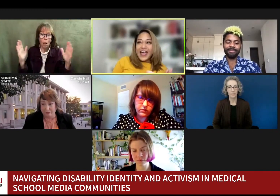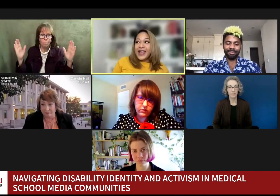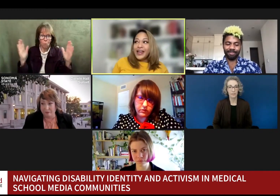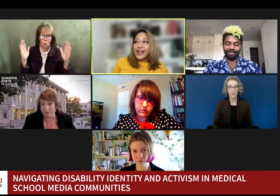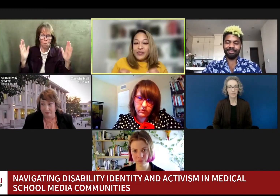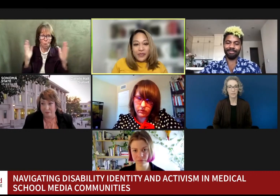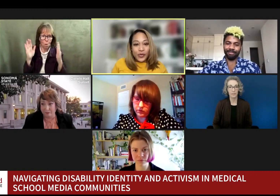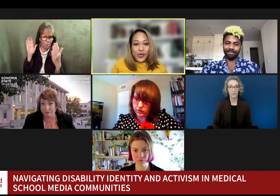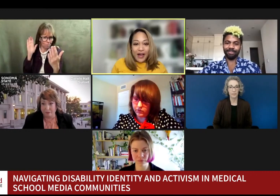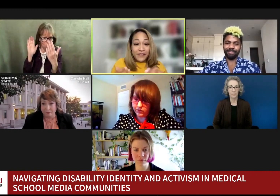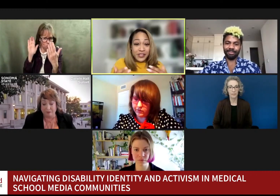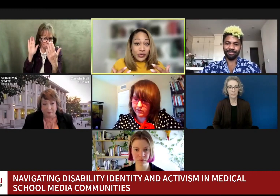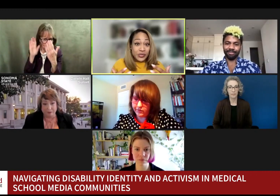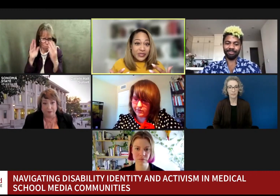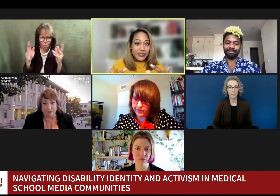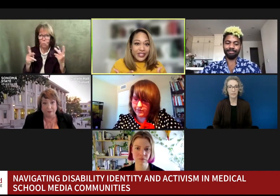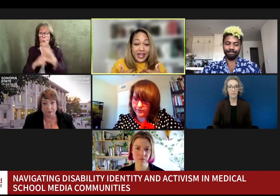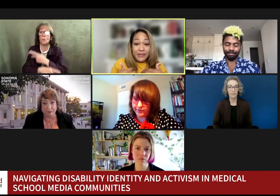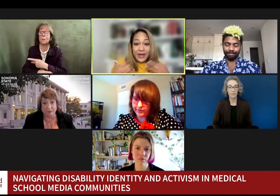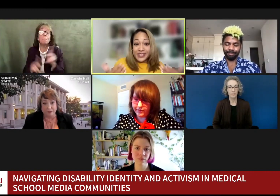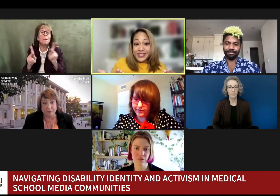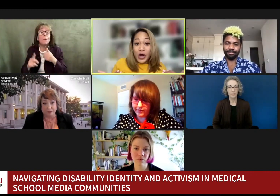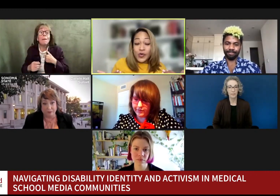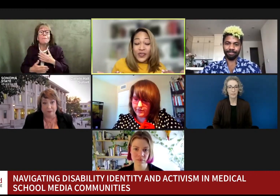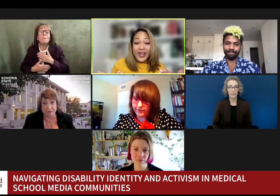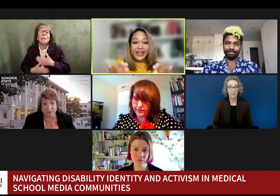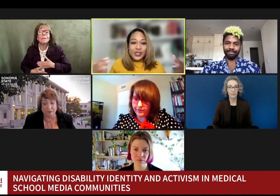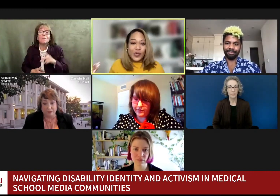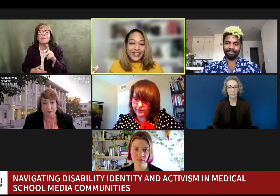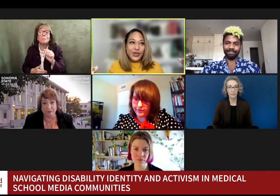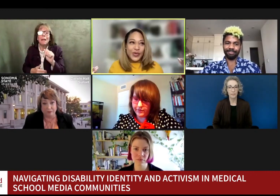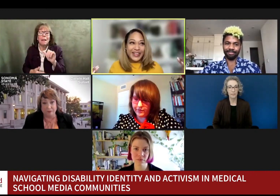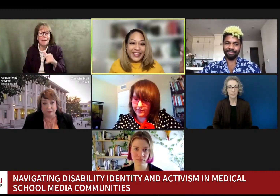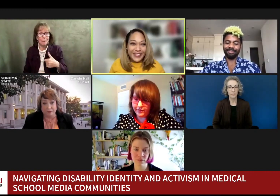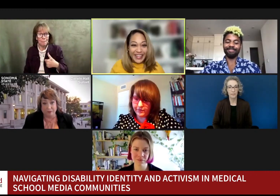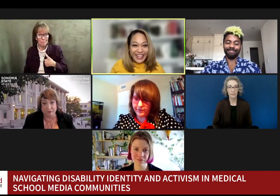And people who have physical disabilities like myself in 2023,